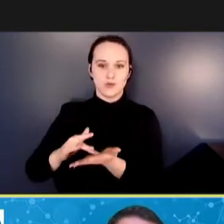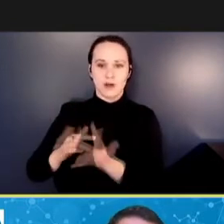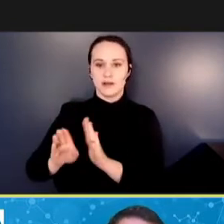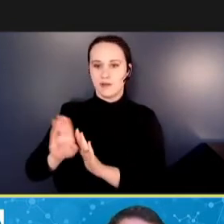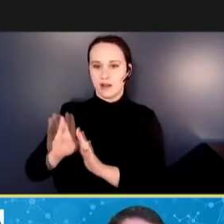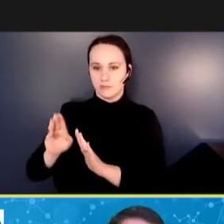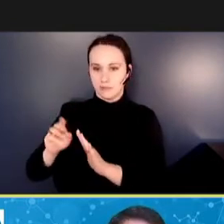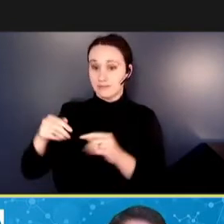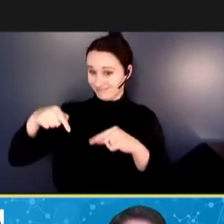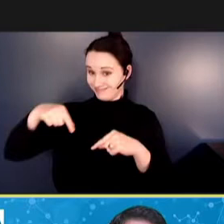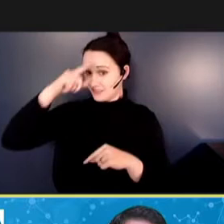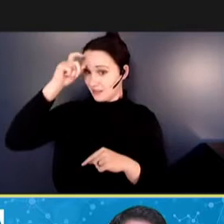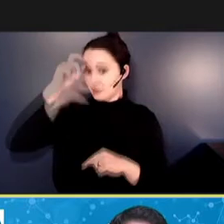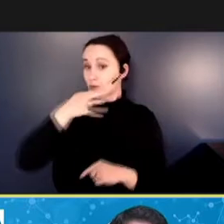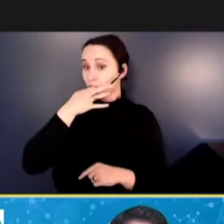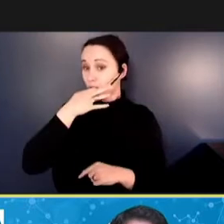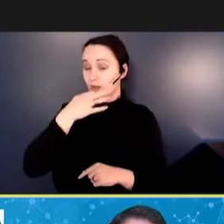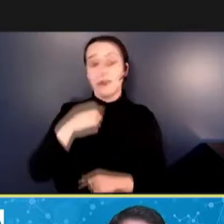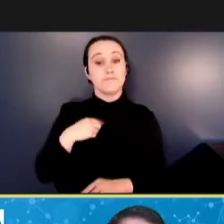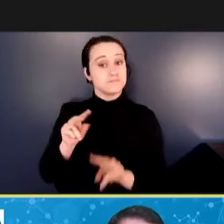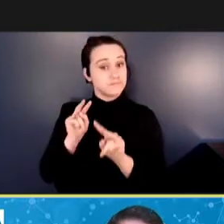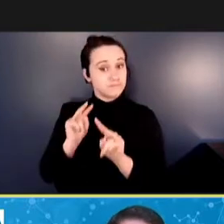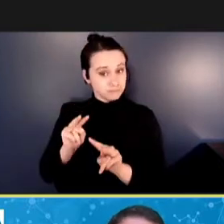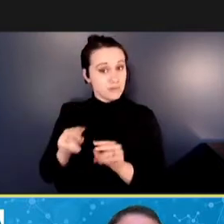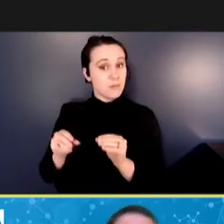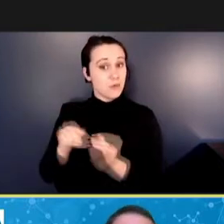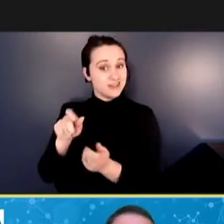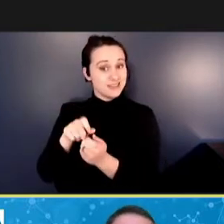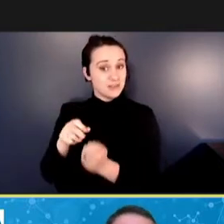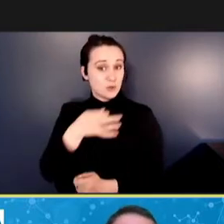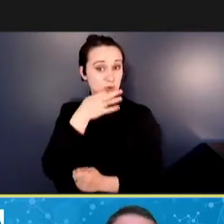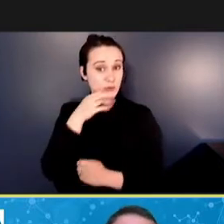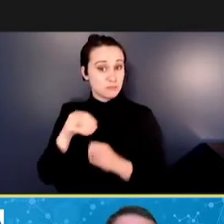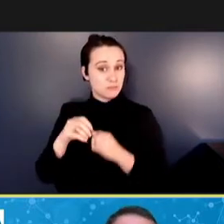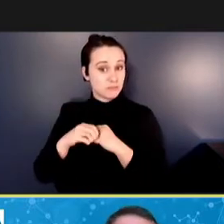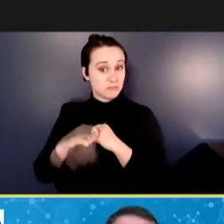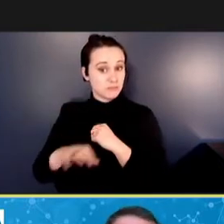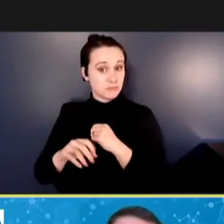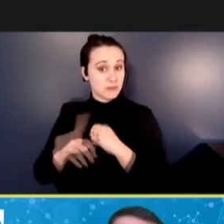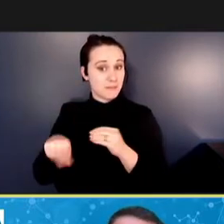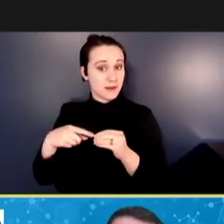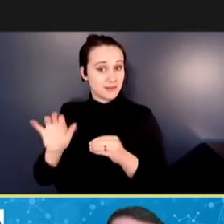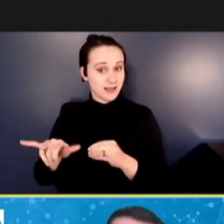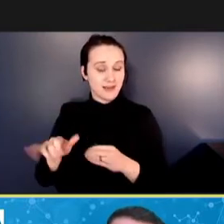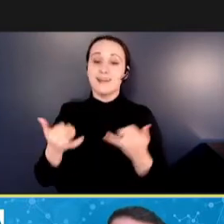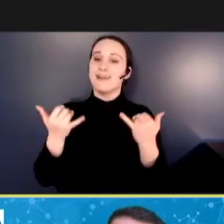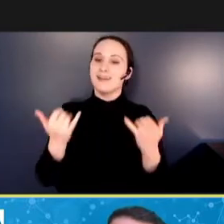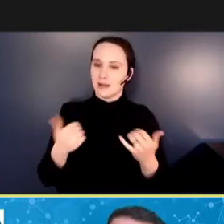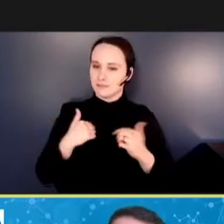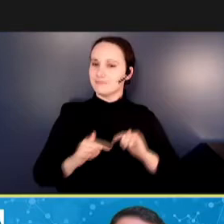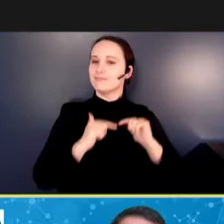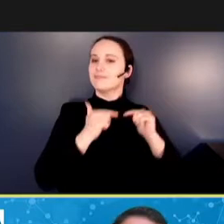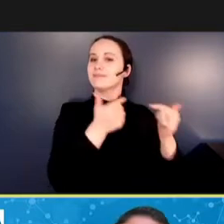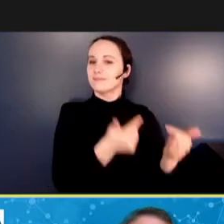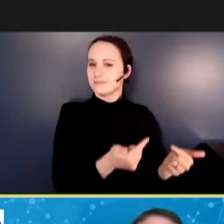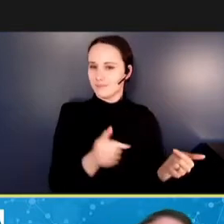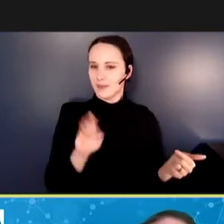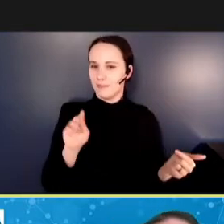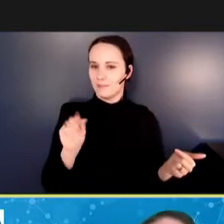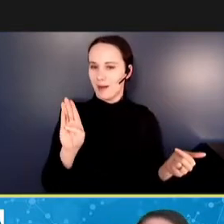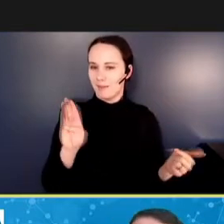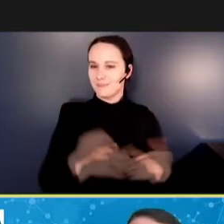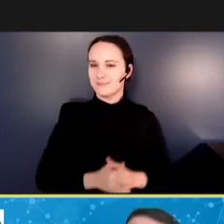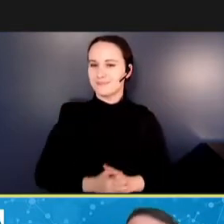look for further details to come out soon. And on that note, I will pass it back to Bob.